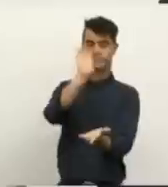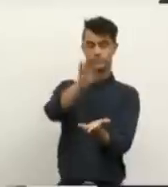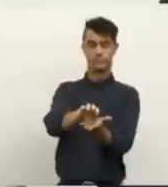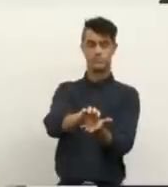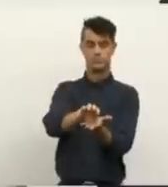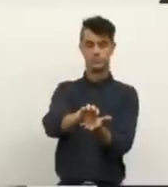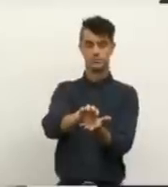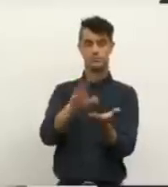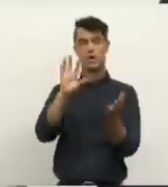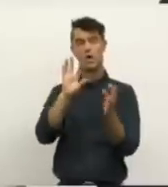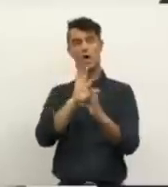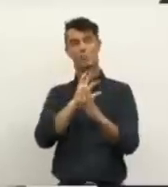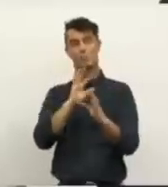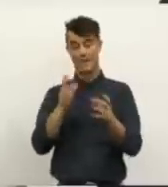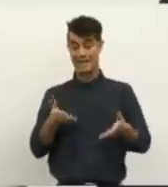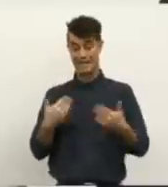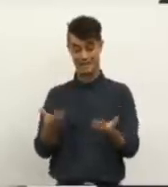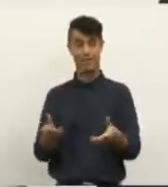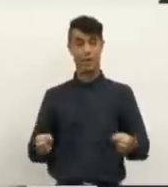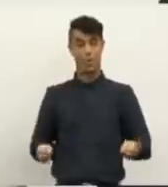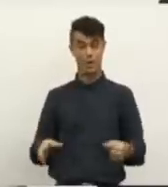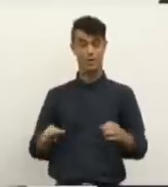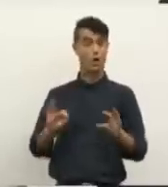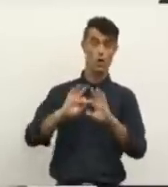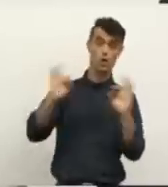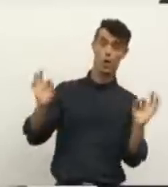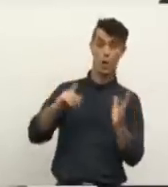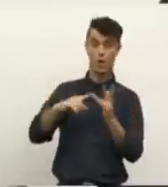and no occupational therapy, or making sure that the NDIS